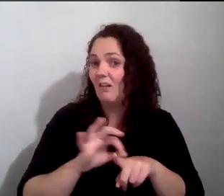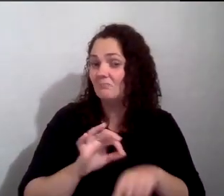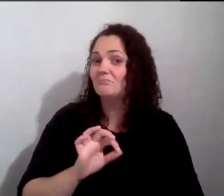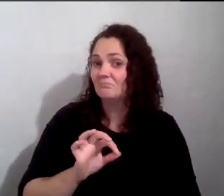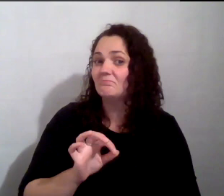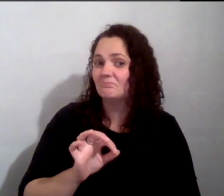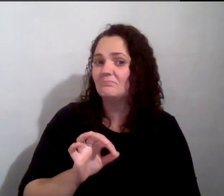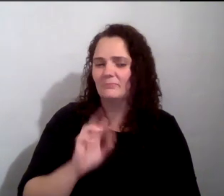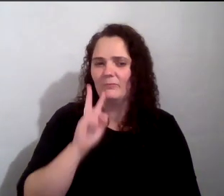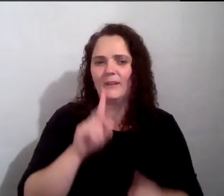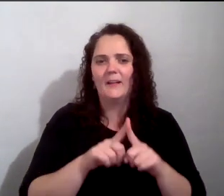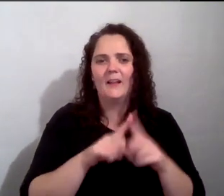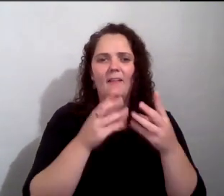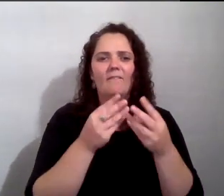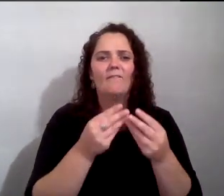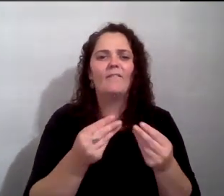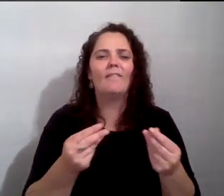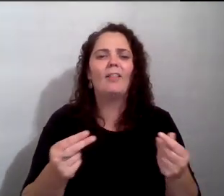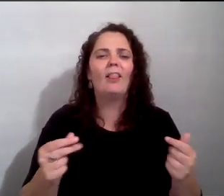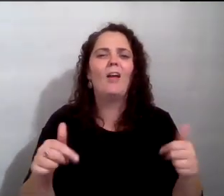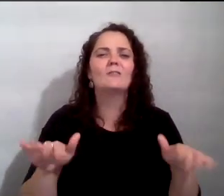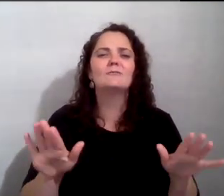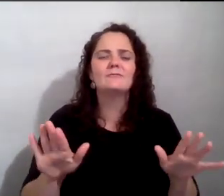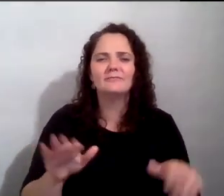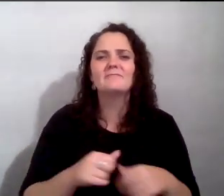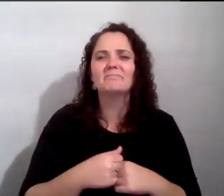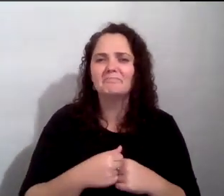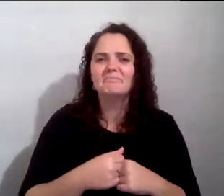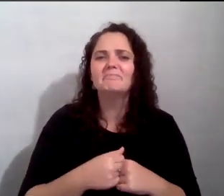that almost are floating away from her dress